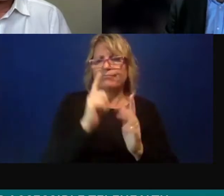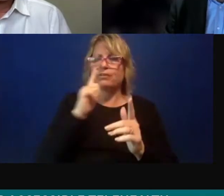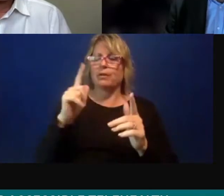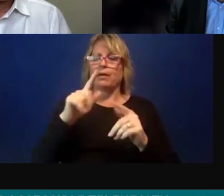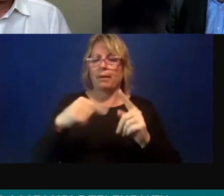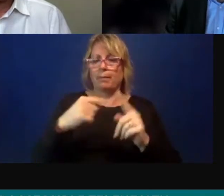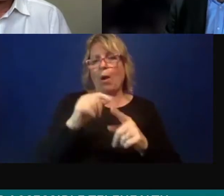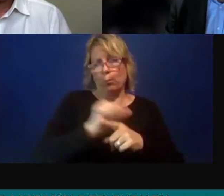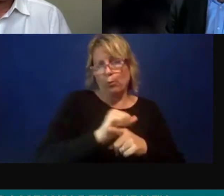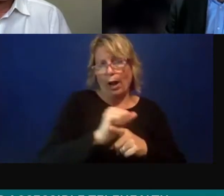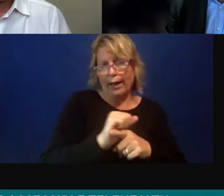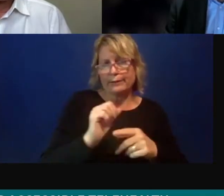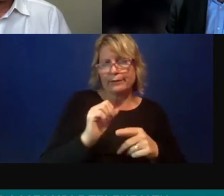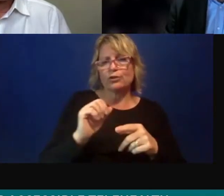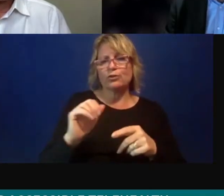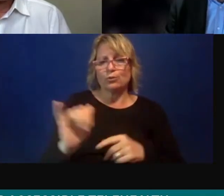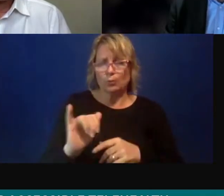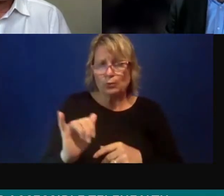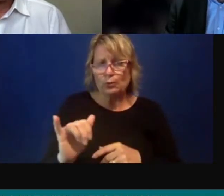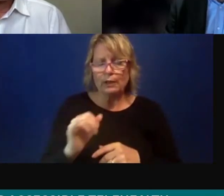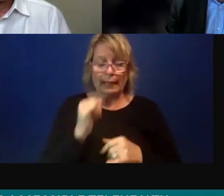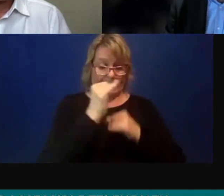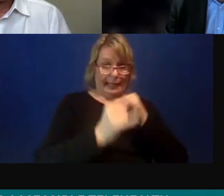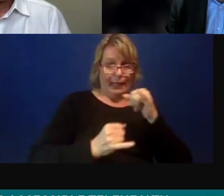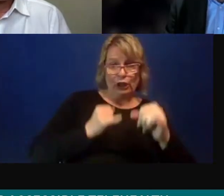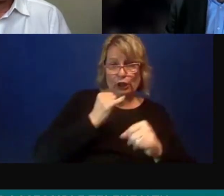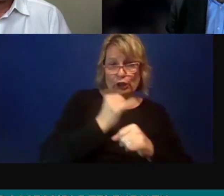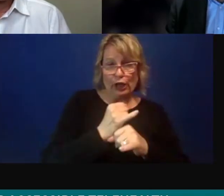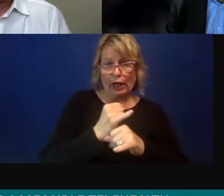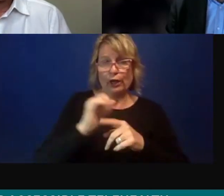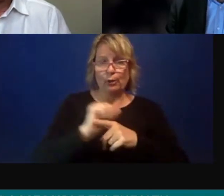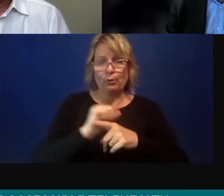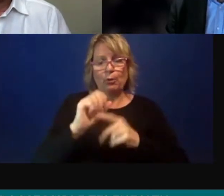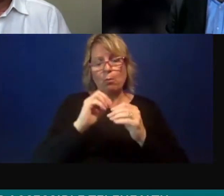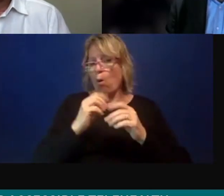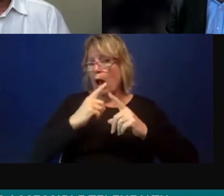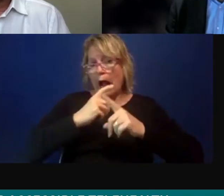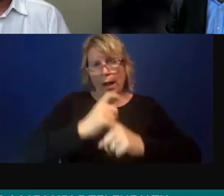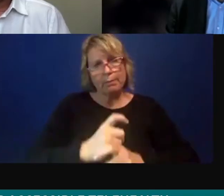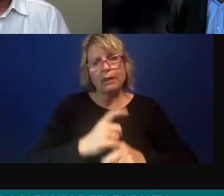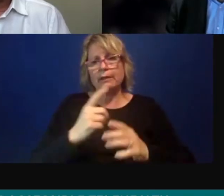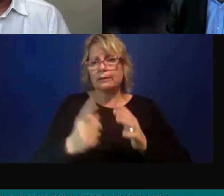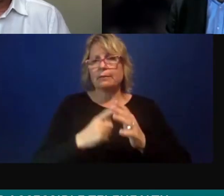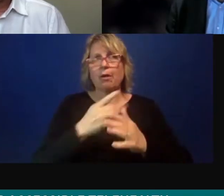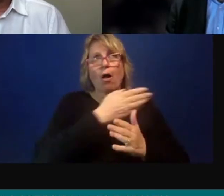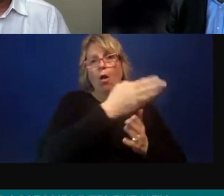So, international practice being even more complex, sometimes just across state lines,